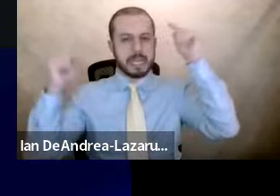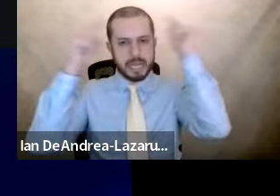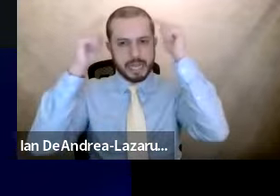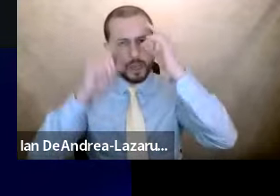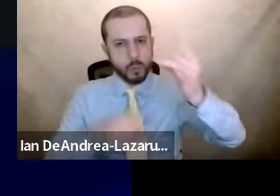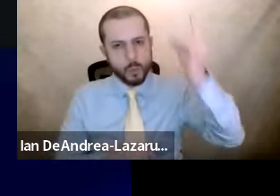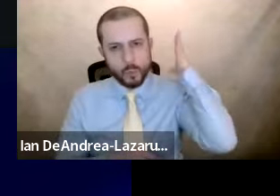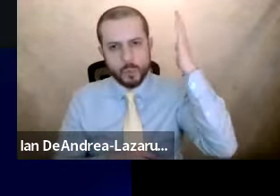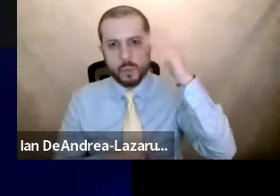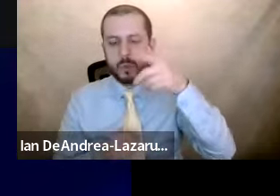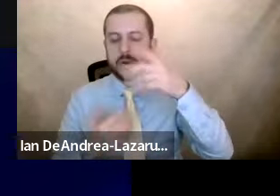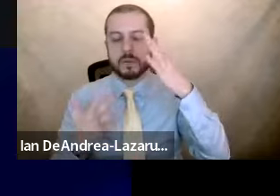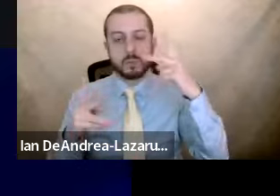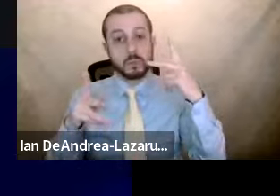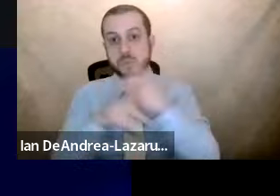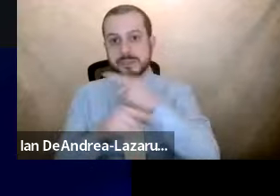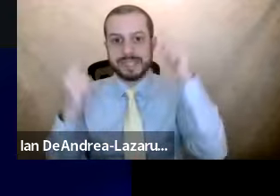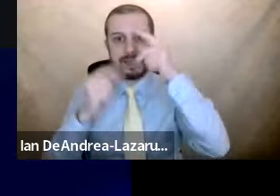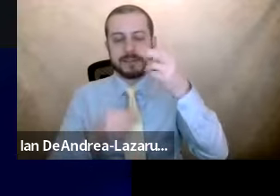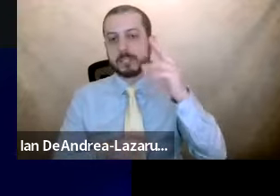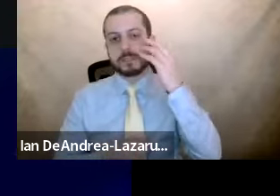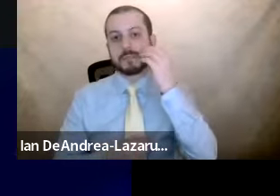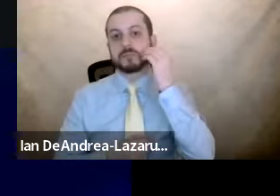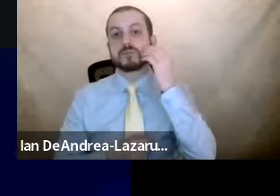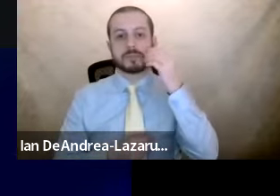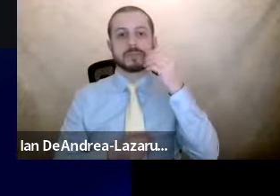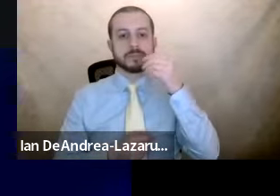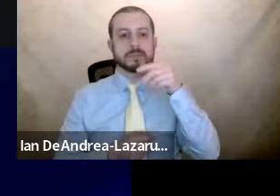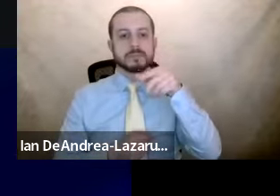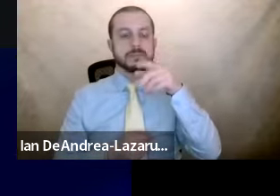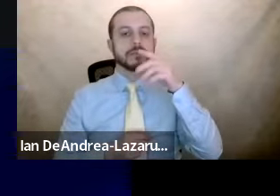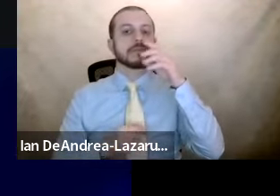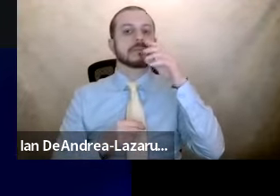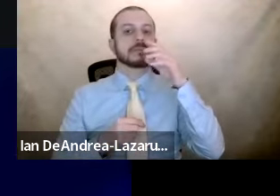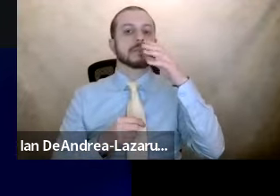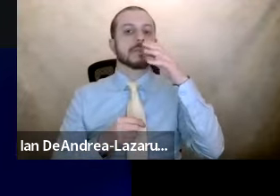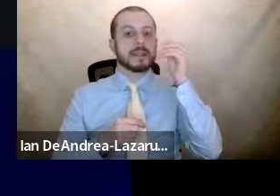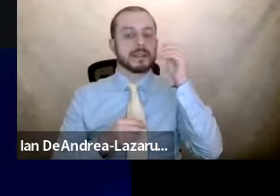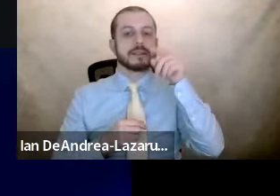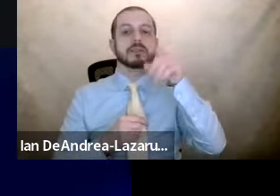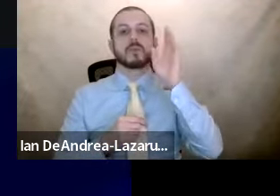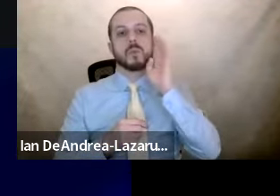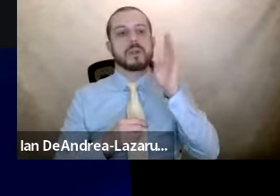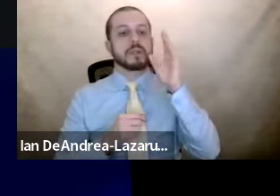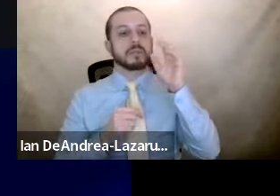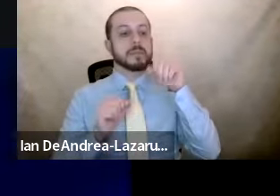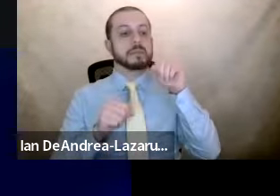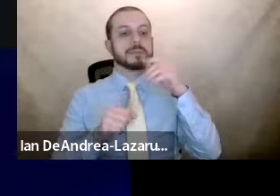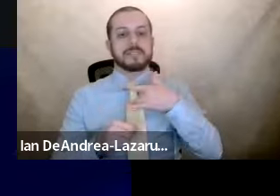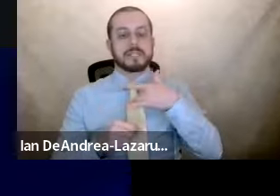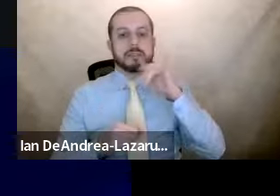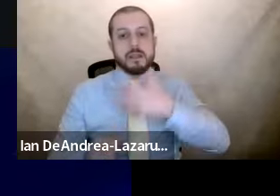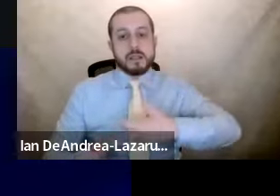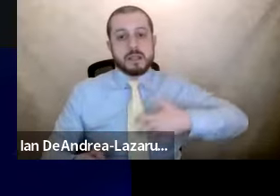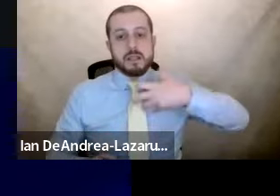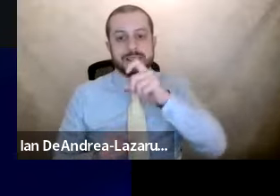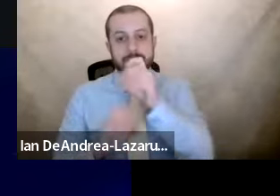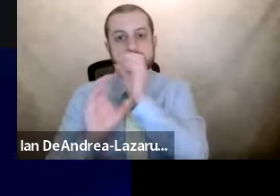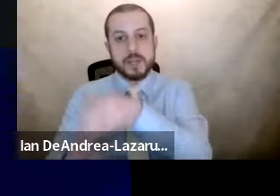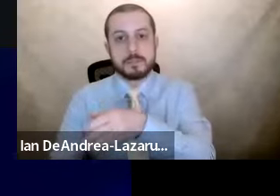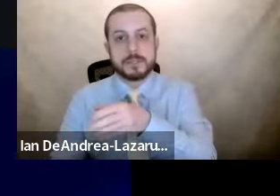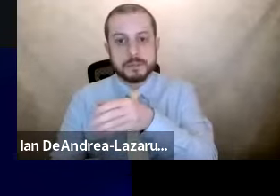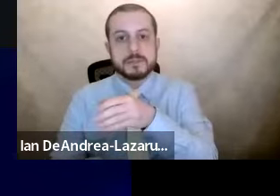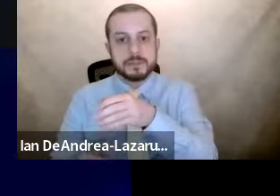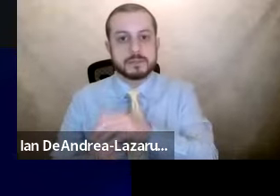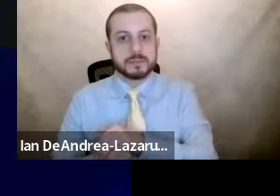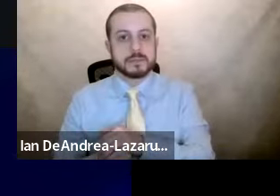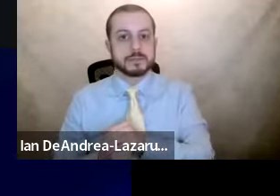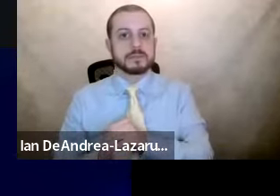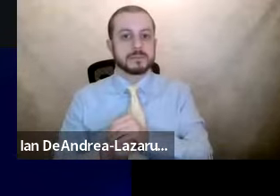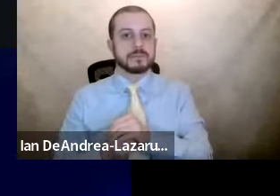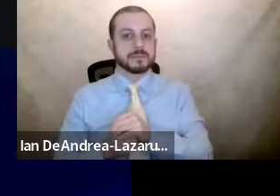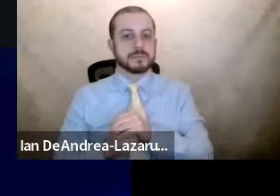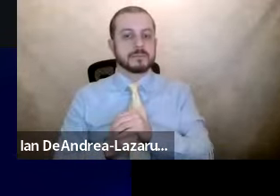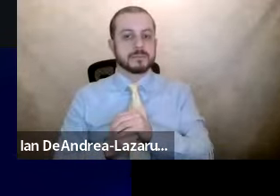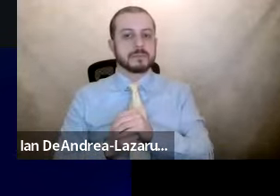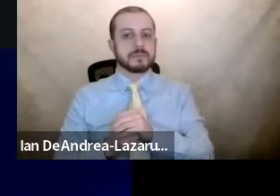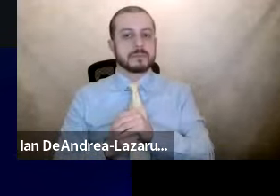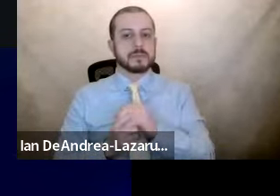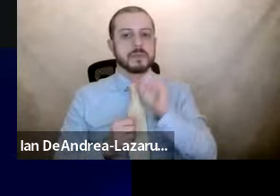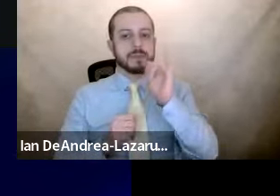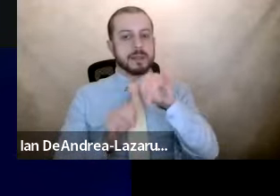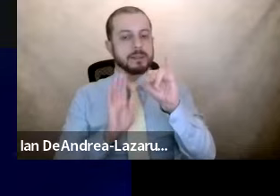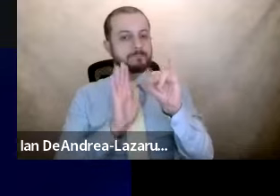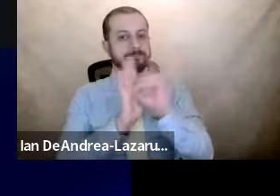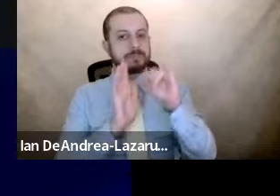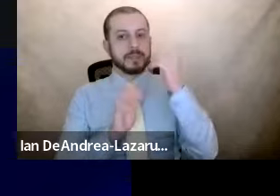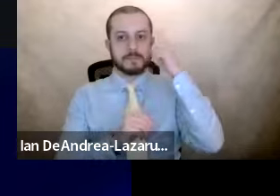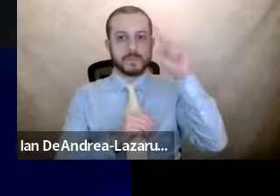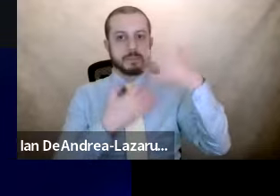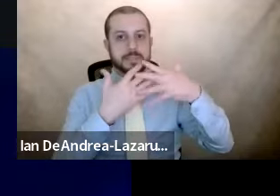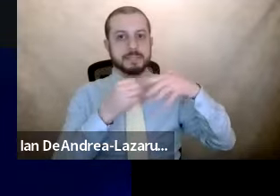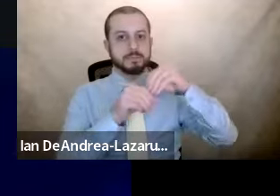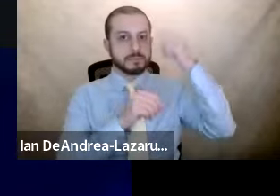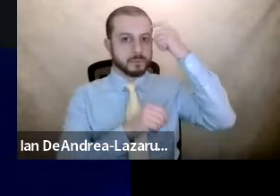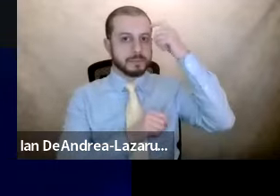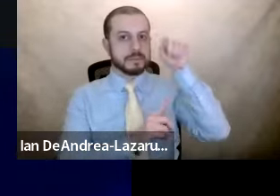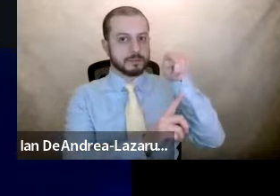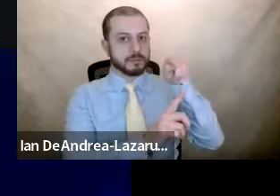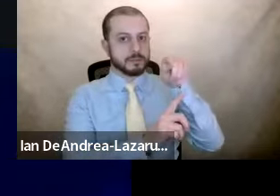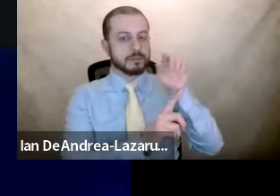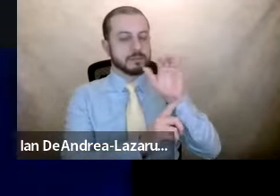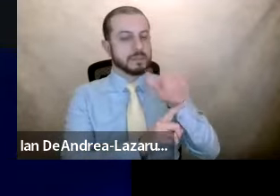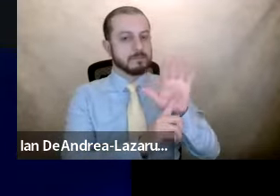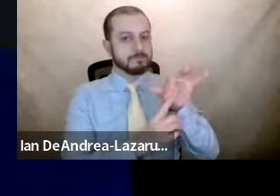TIAs can be dangerous because after going numb the feeling will come back and people may feel nothing of it. But what it means is these folks are going to have another mini stroke, or a massive stroke, later in the future. Because if they have a transient stroke, what that could be caused by is an artery that's narrowed or partially blocked. If they disregard symptoms those arteries can be worse affected later.